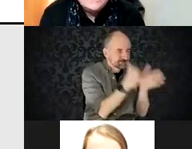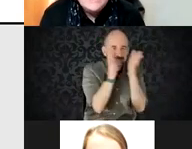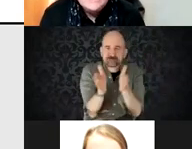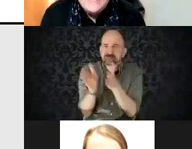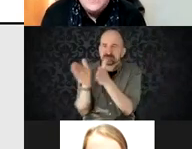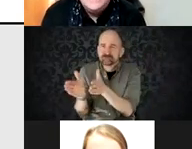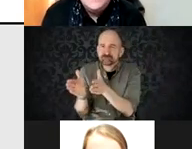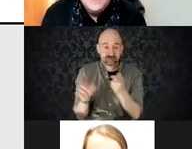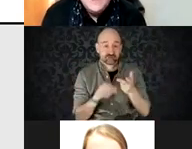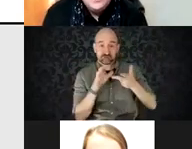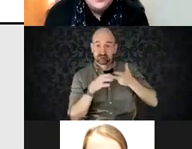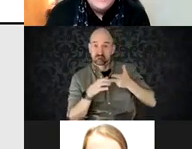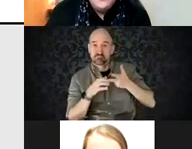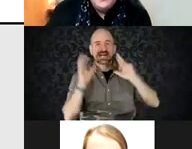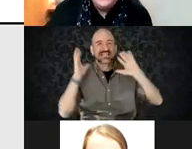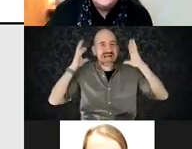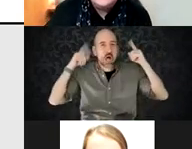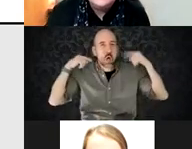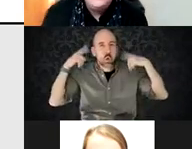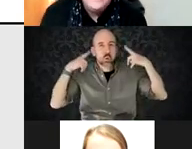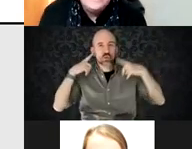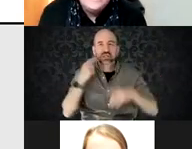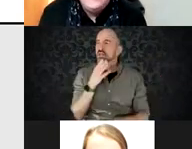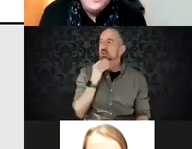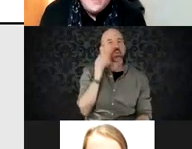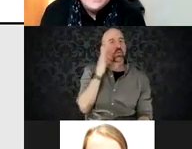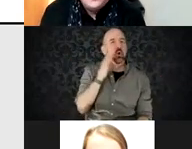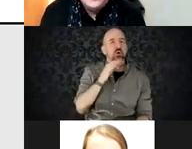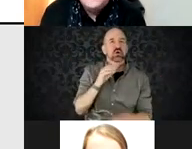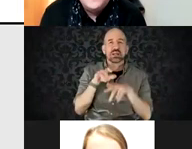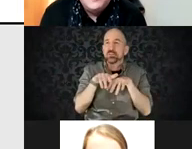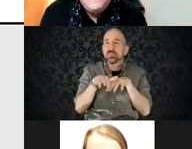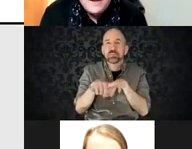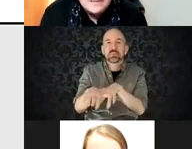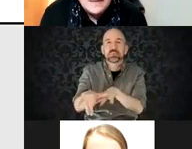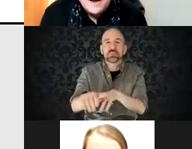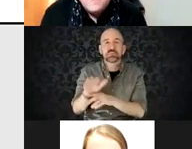experience with a concoction of various aromatic plants, such as rose, jasmine, rosemary or mint. Deliciously